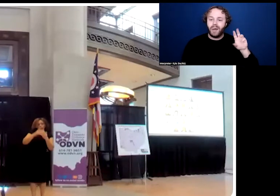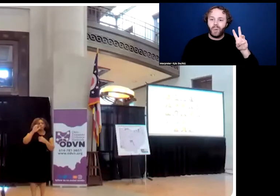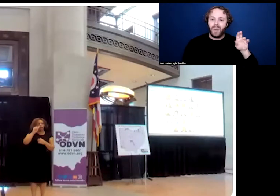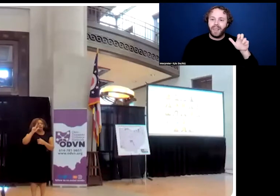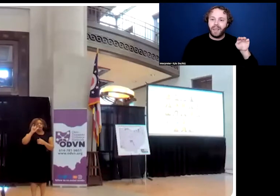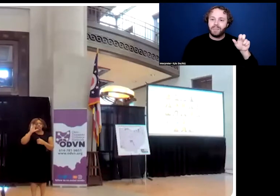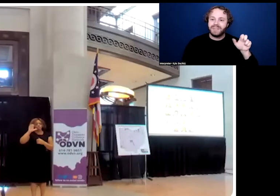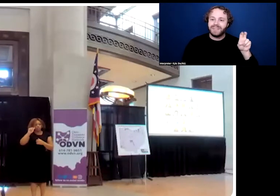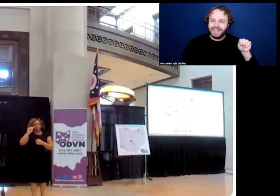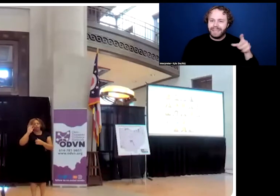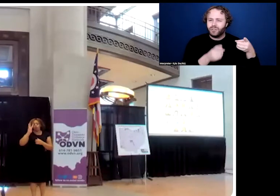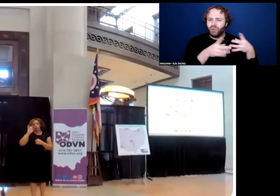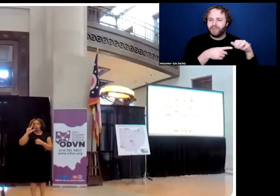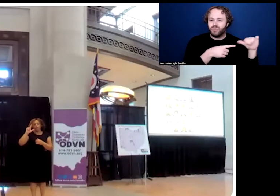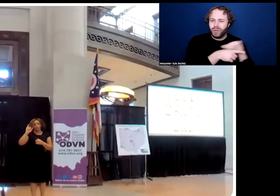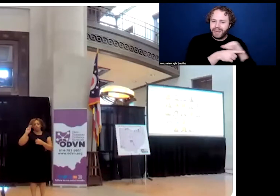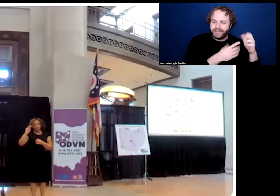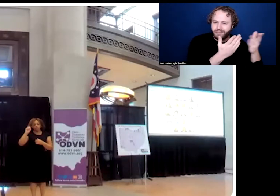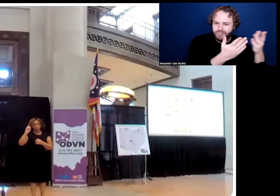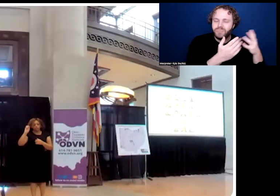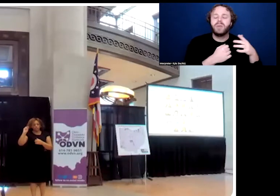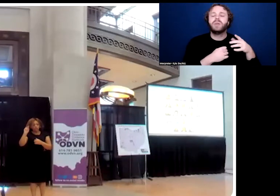Let's showcase the work being done in a video.